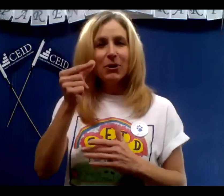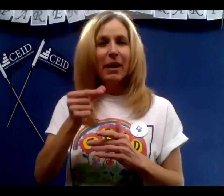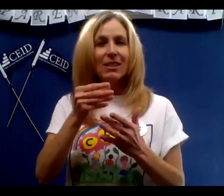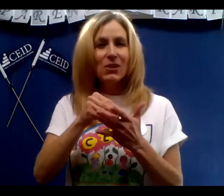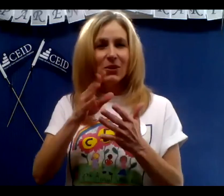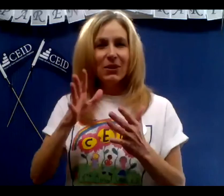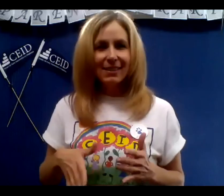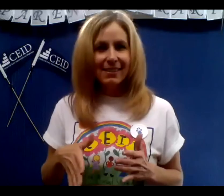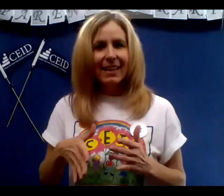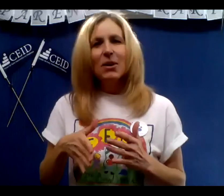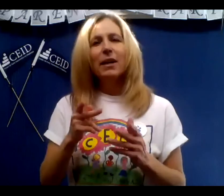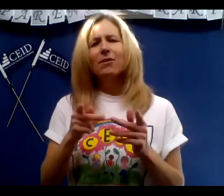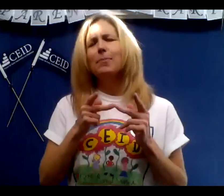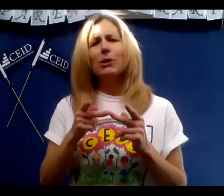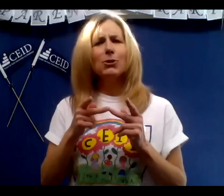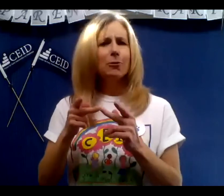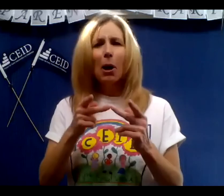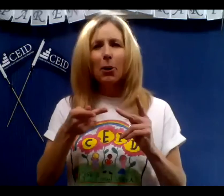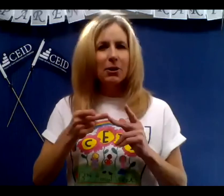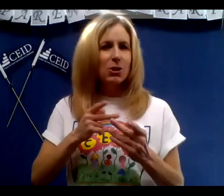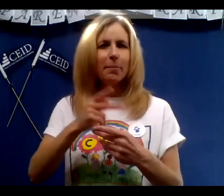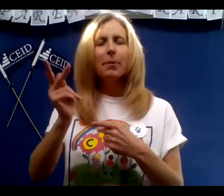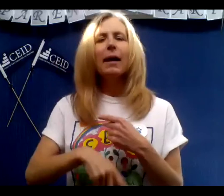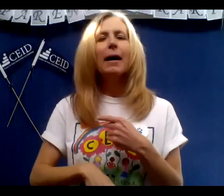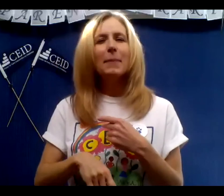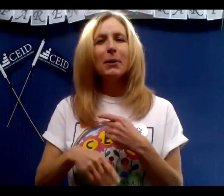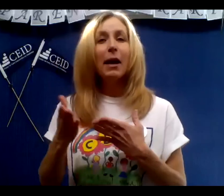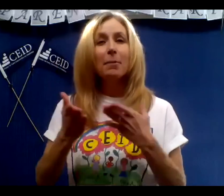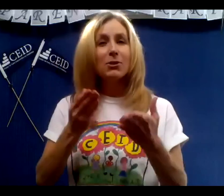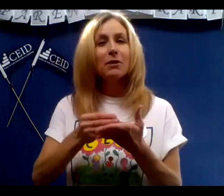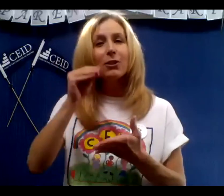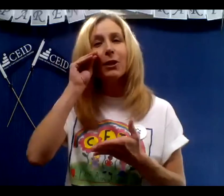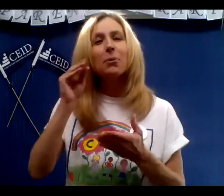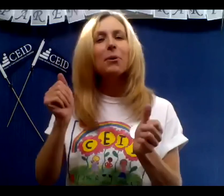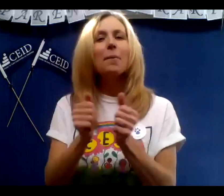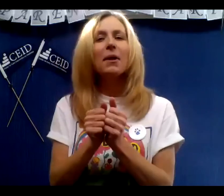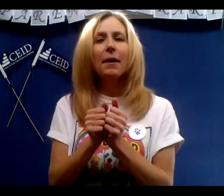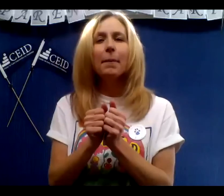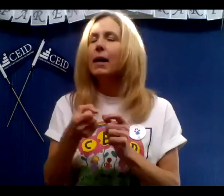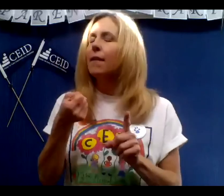third grade students. We have a special partnership program, a service learning program with them,